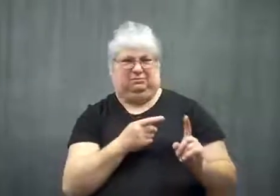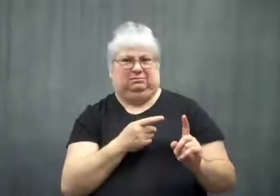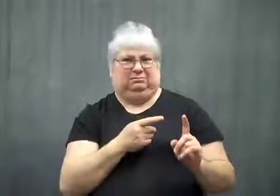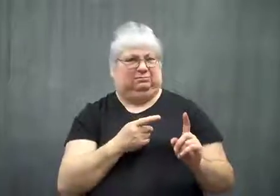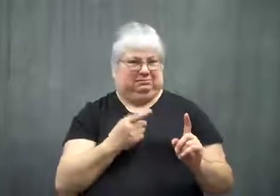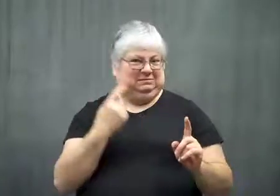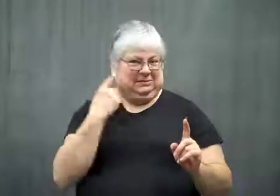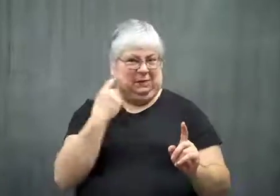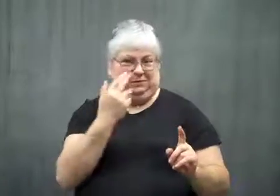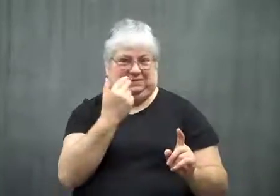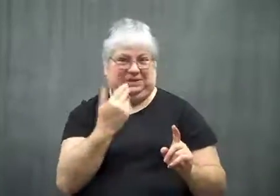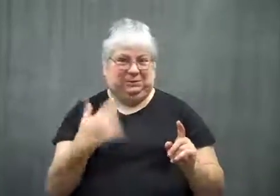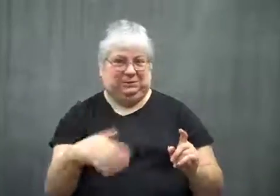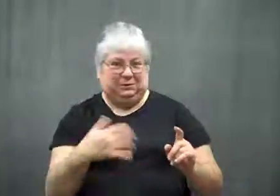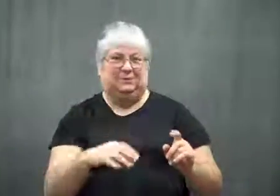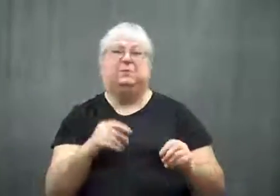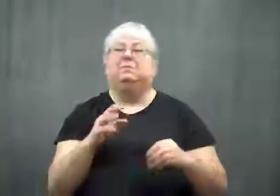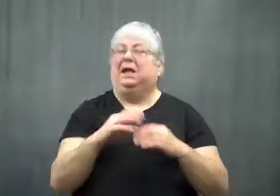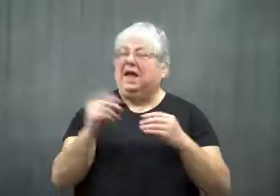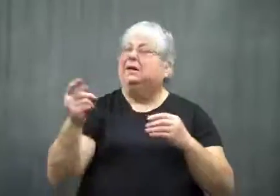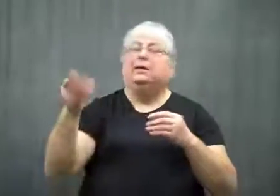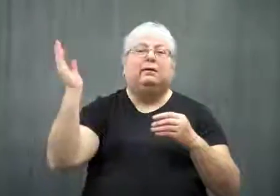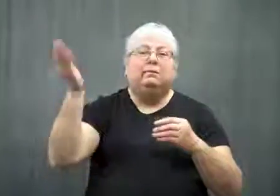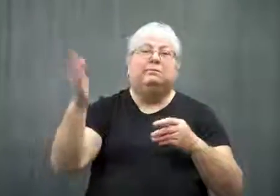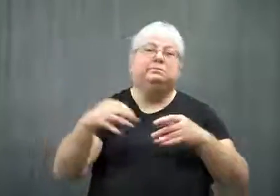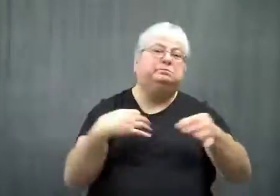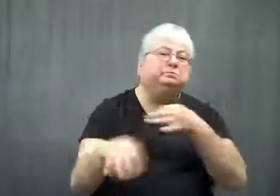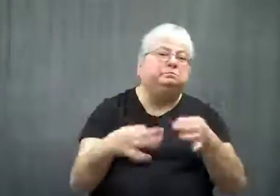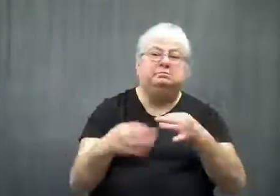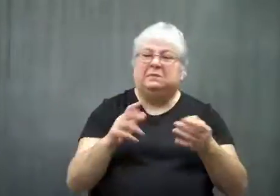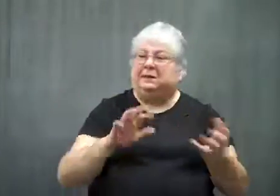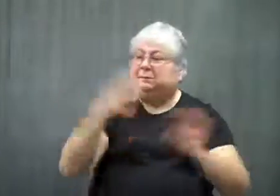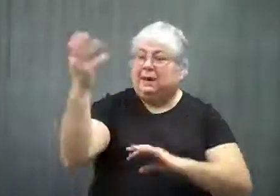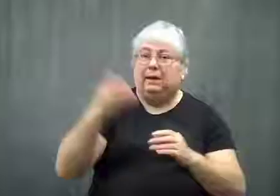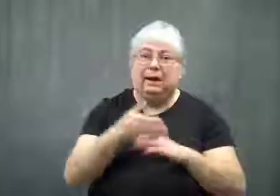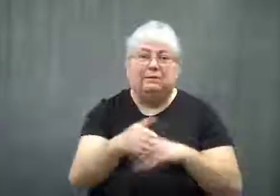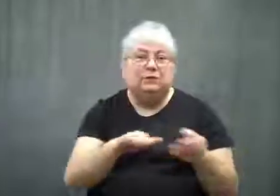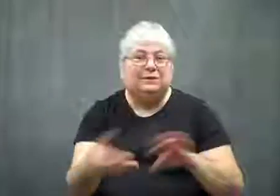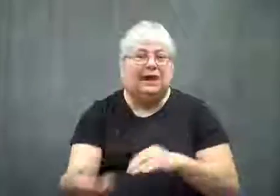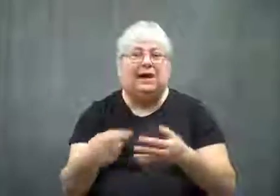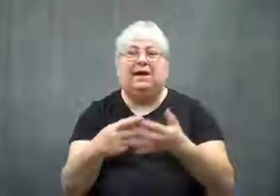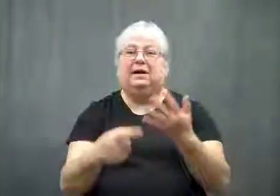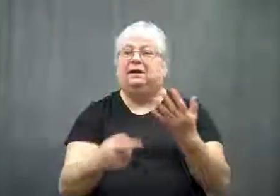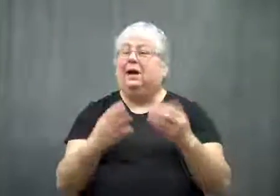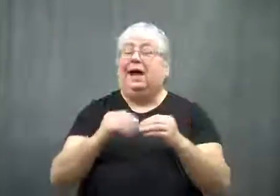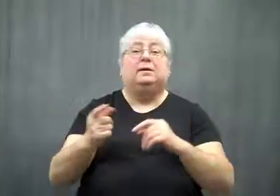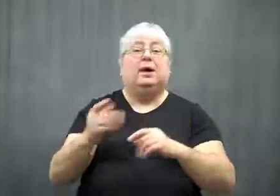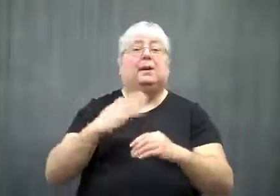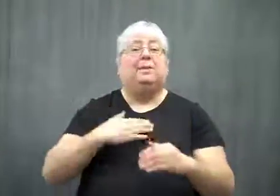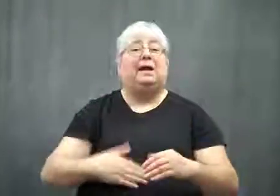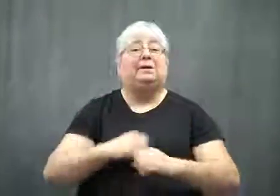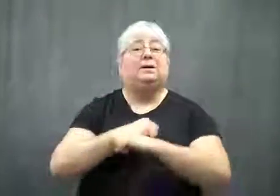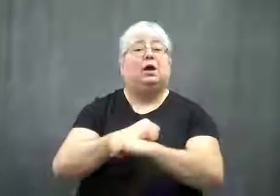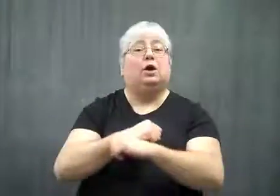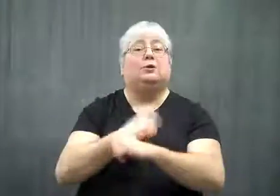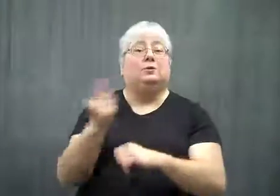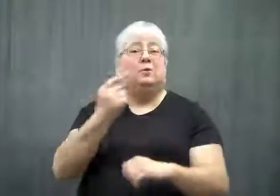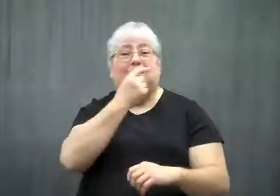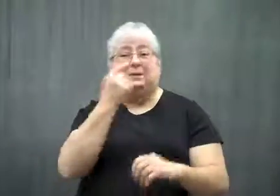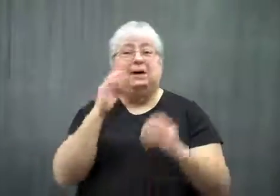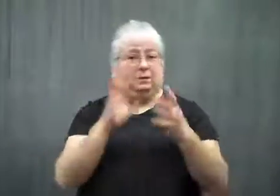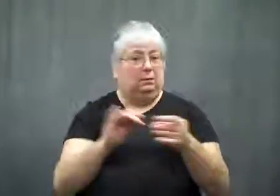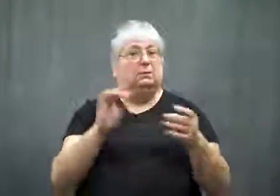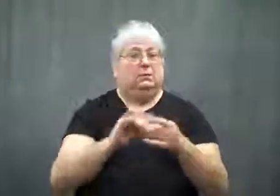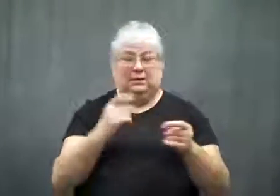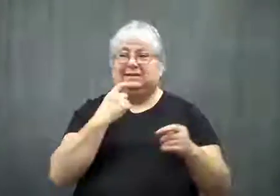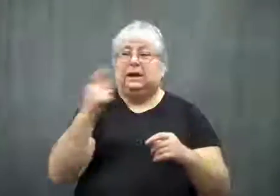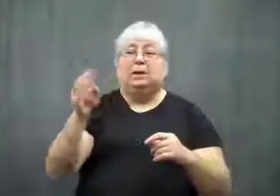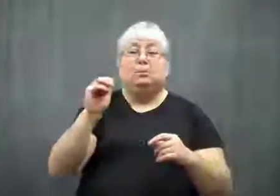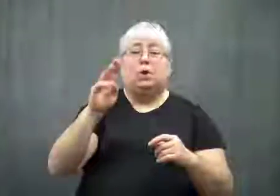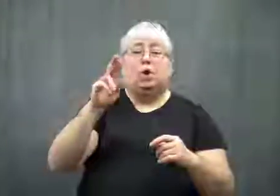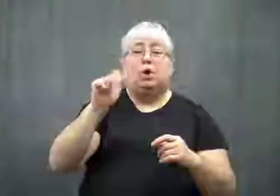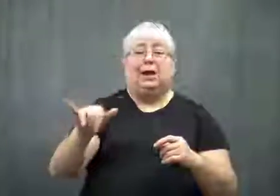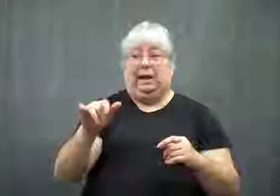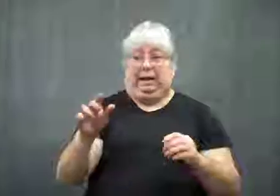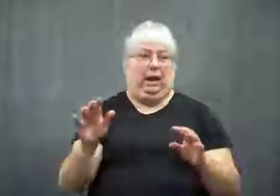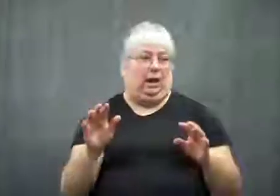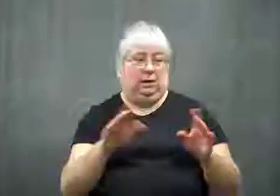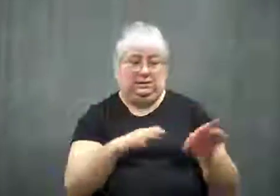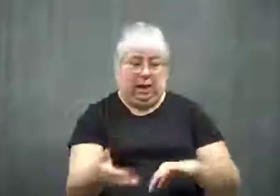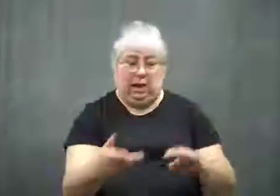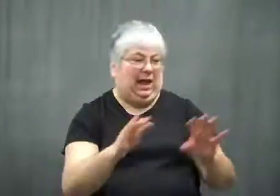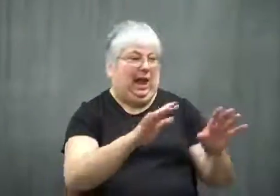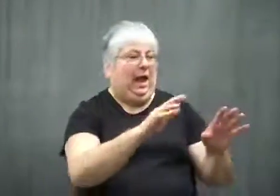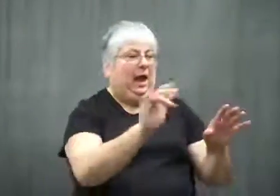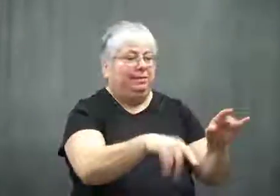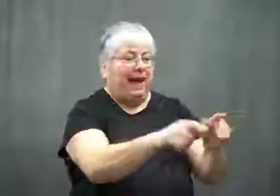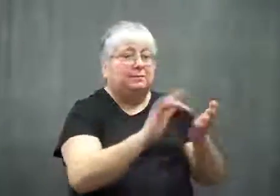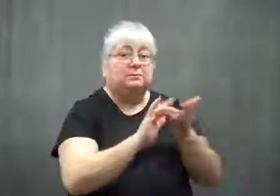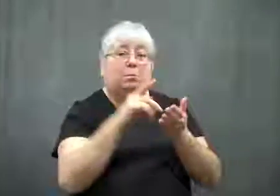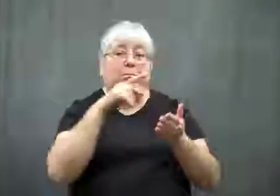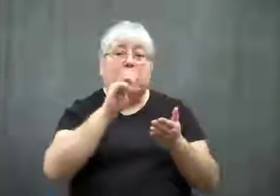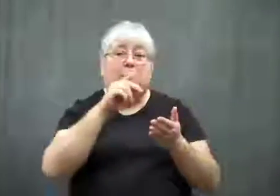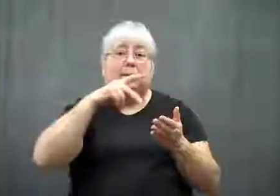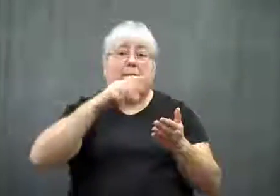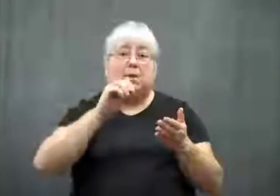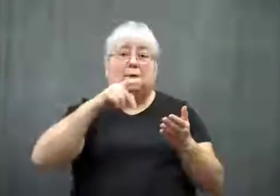That sounded funny. They also discussed the chaos after he died.